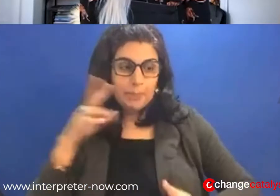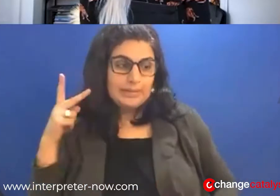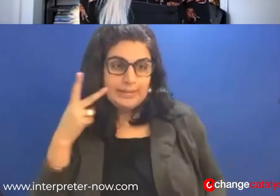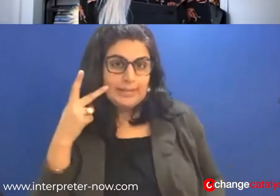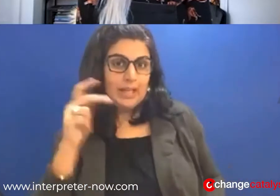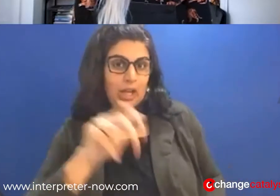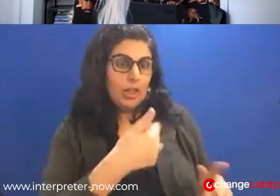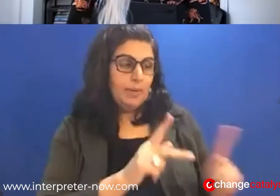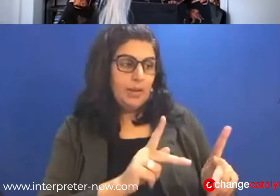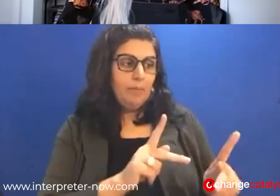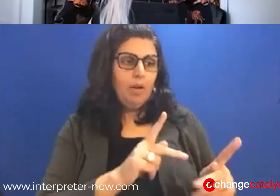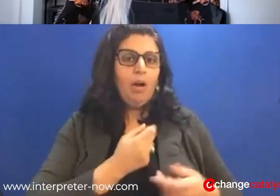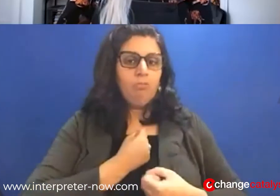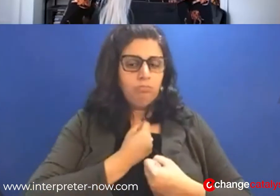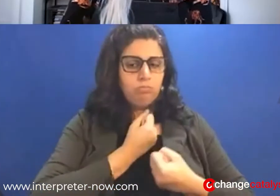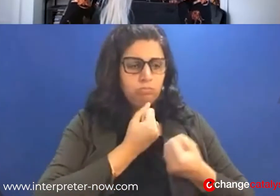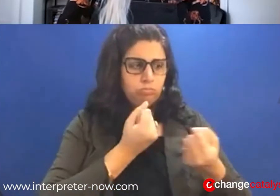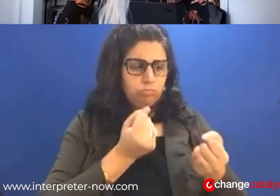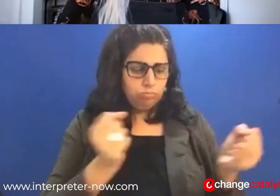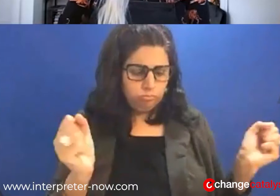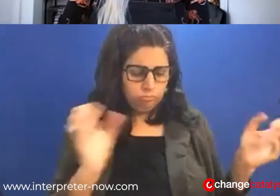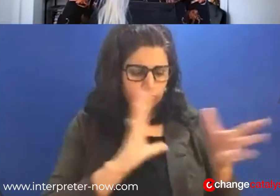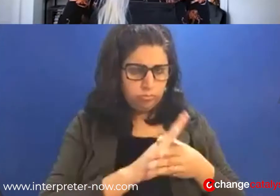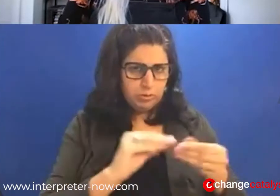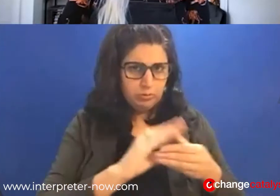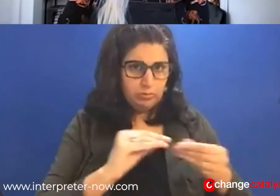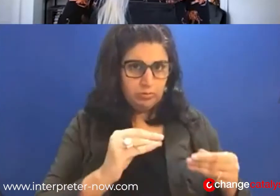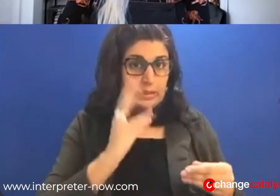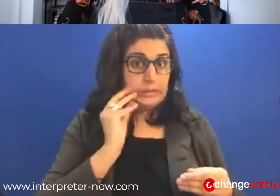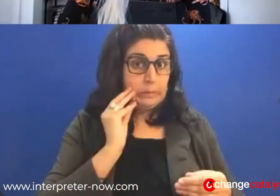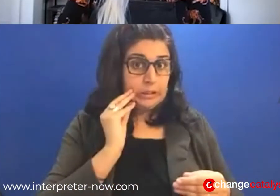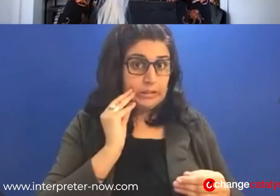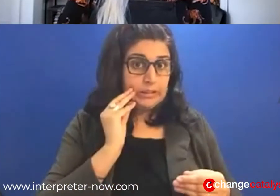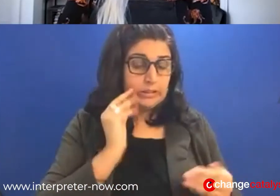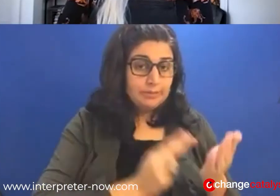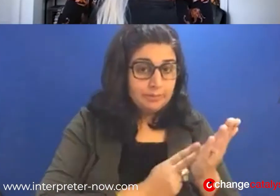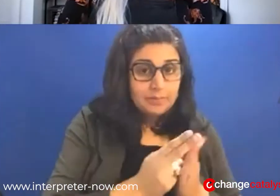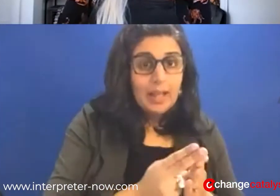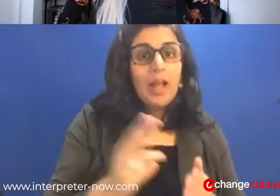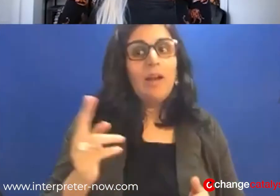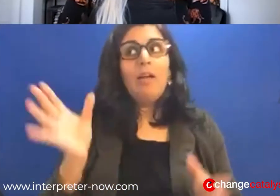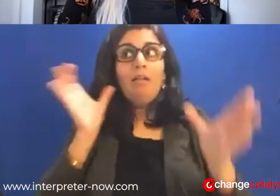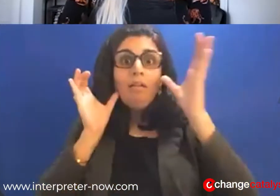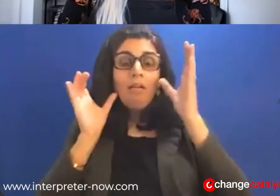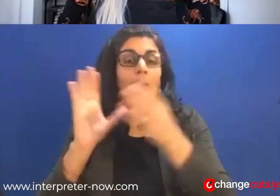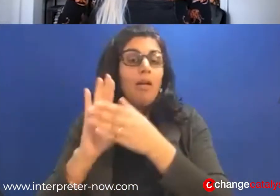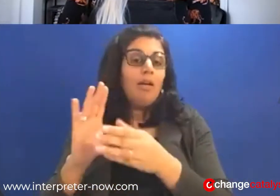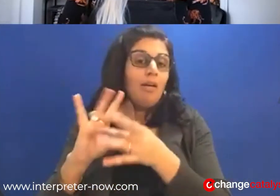sharing such vulnerable and authentic experiences, and we've heard people say this too, is that like, "Oh, that's okay to do here.